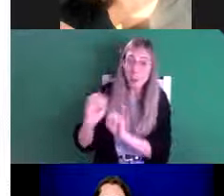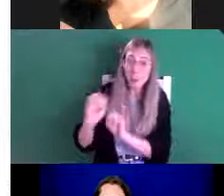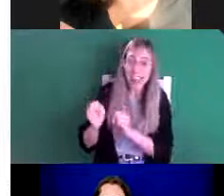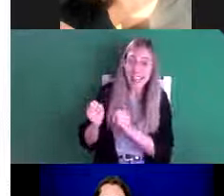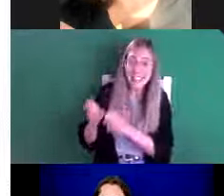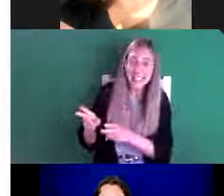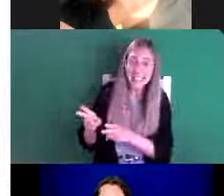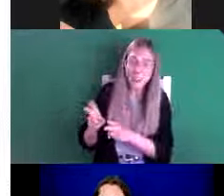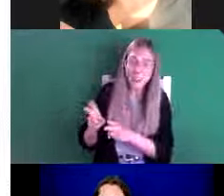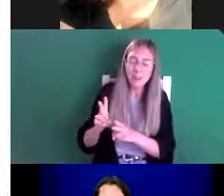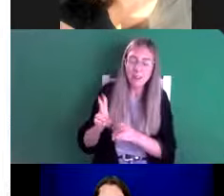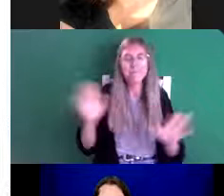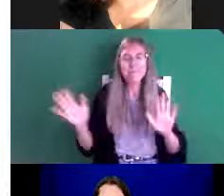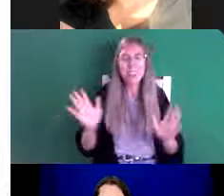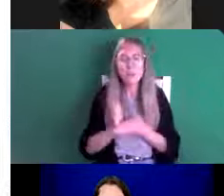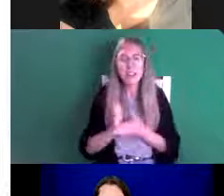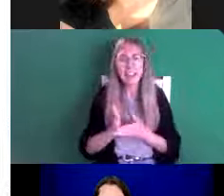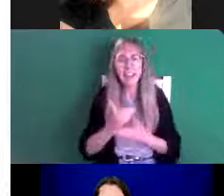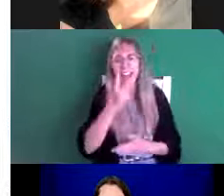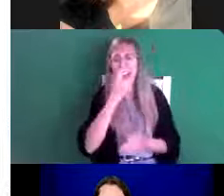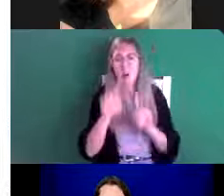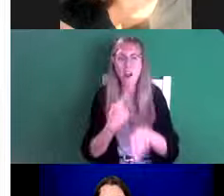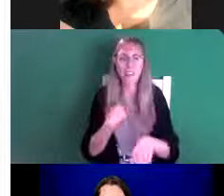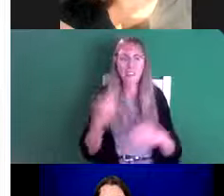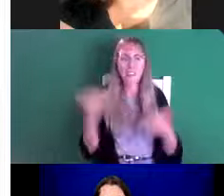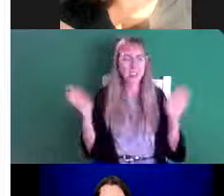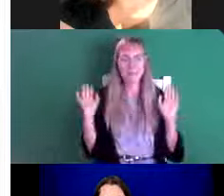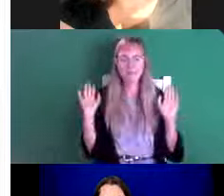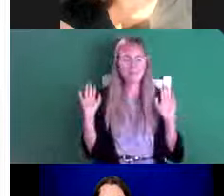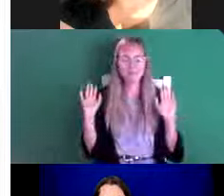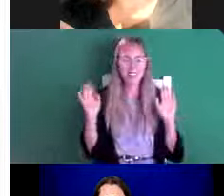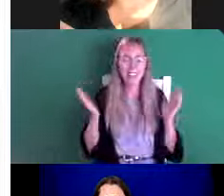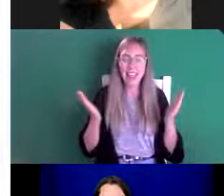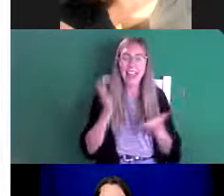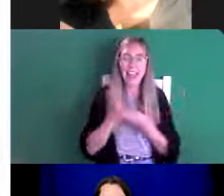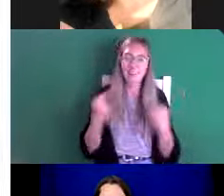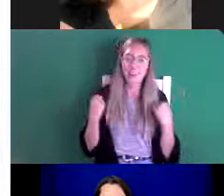no i can't answer that really because i think that will be down to negotiating